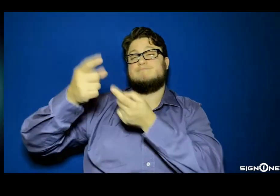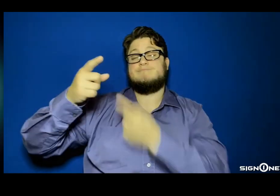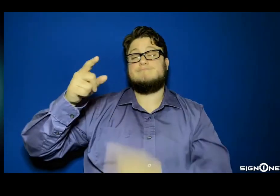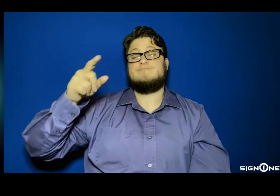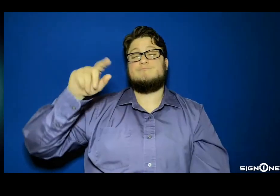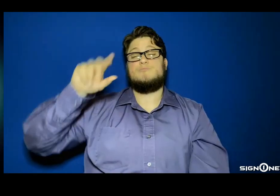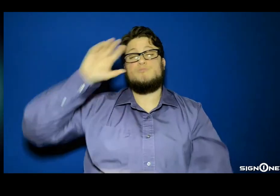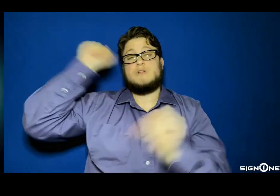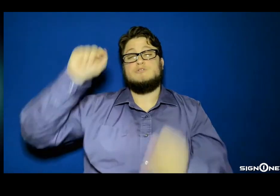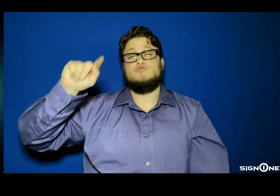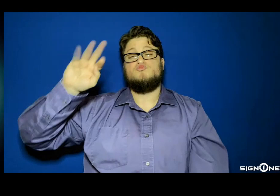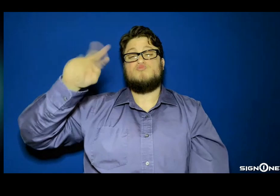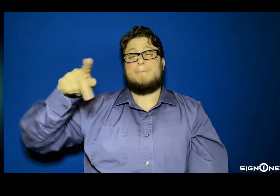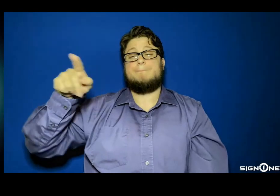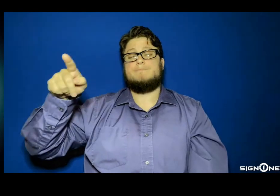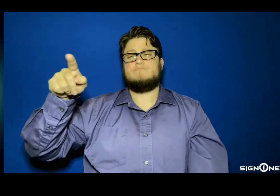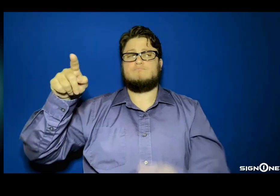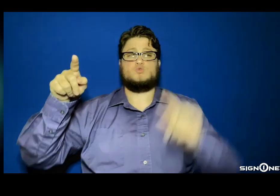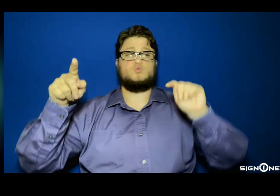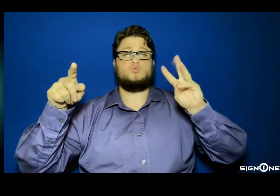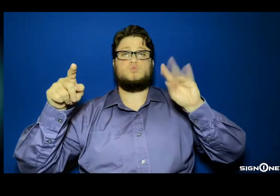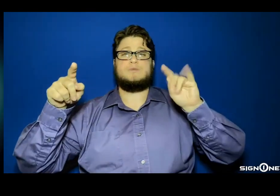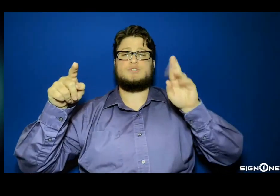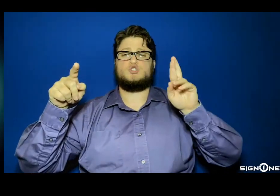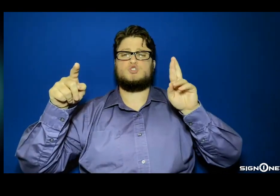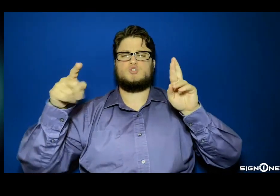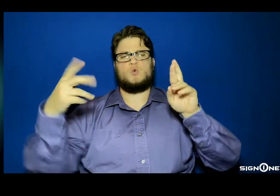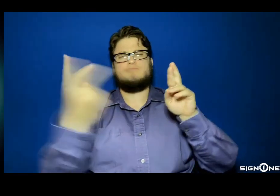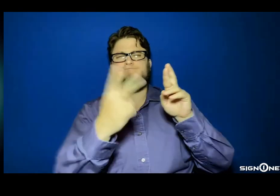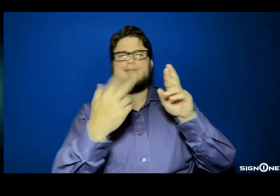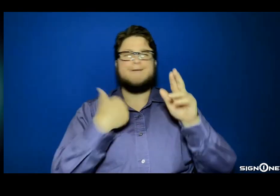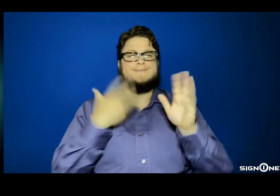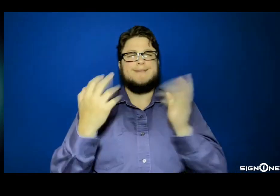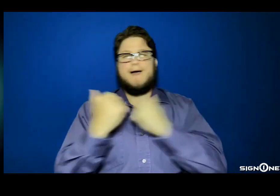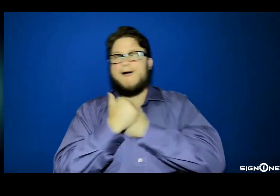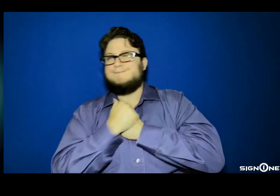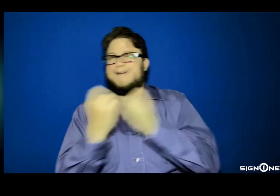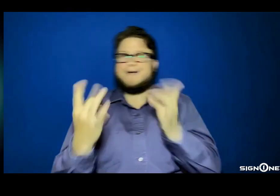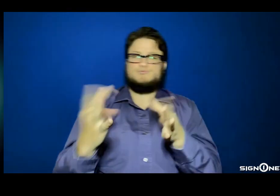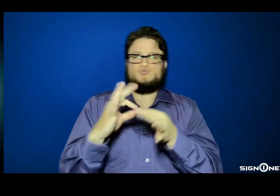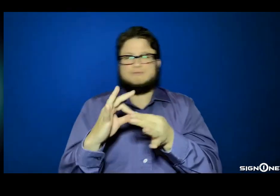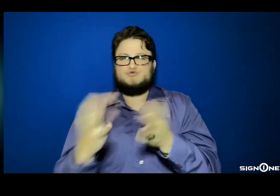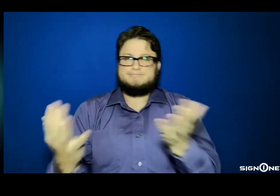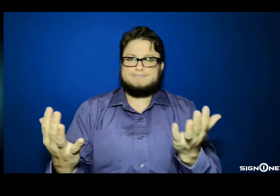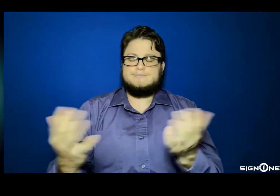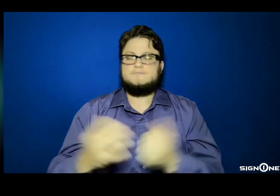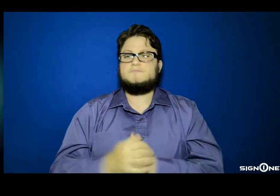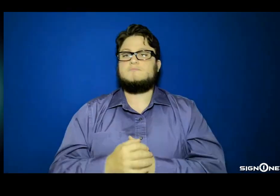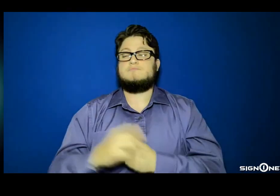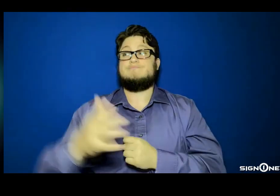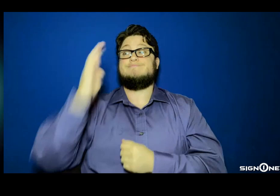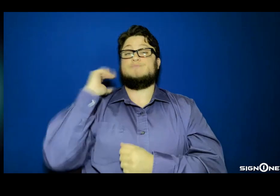President Trump and Twitter have a love-hate relationship these days.